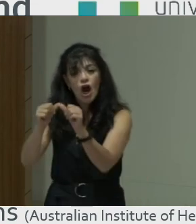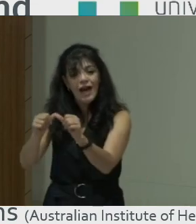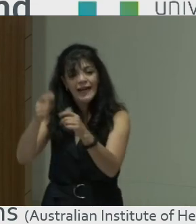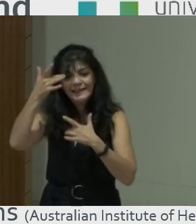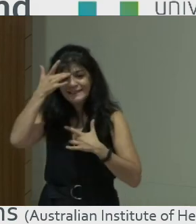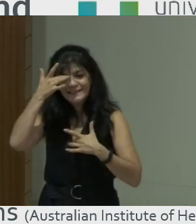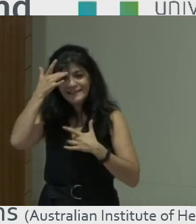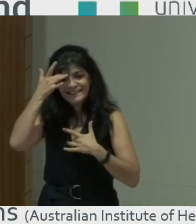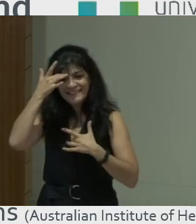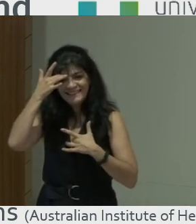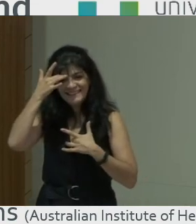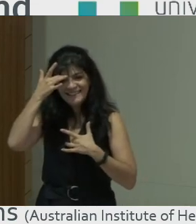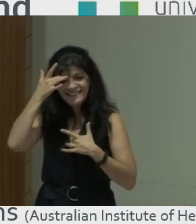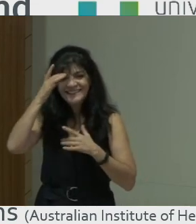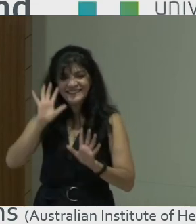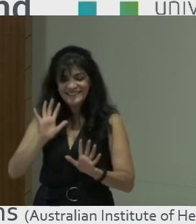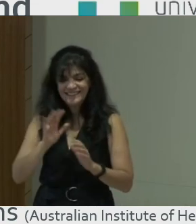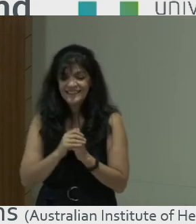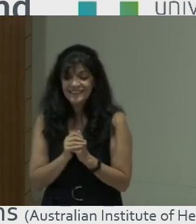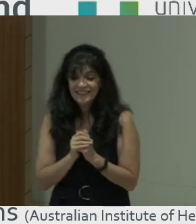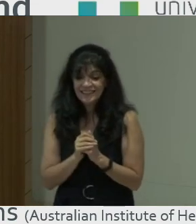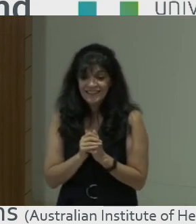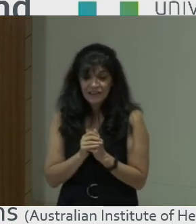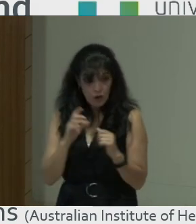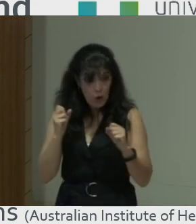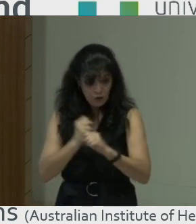And some data you will find in statistics on chronic diseases.